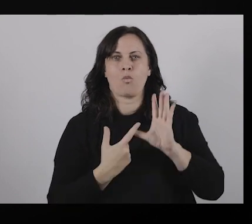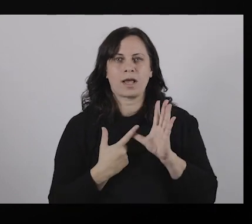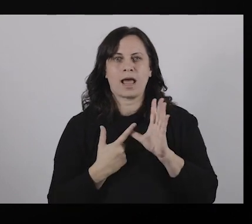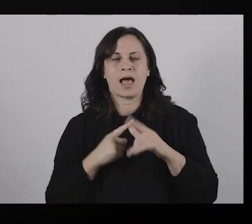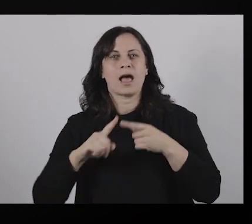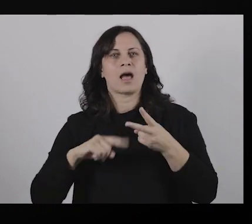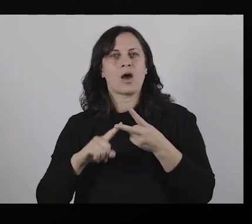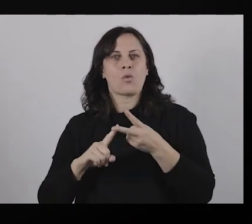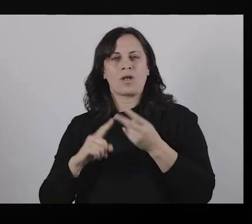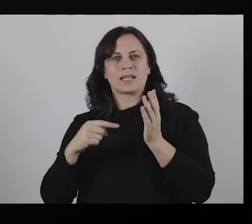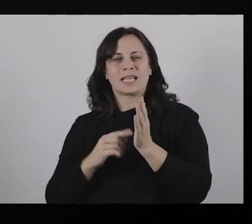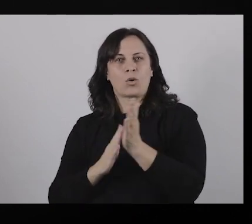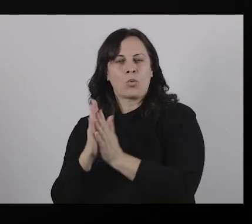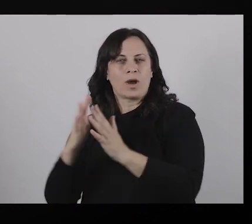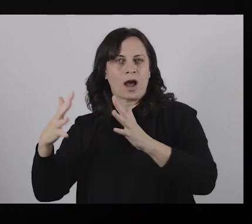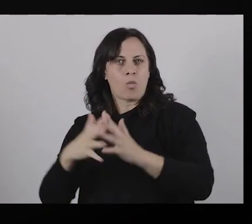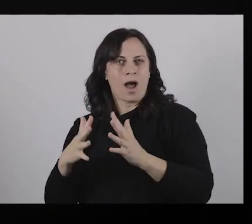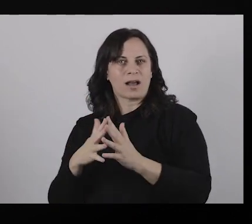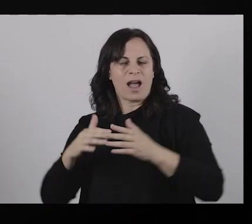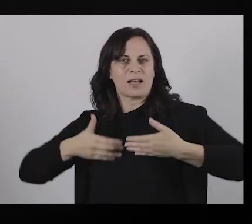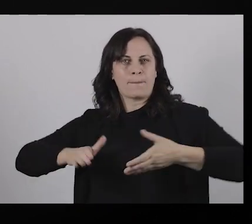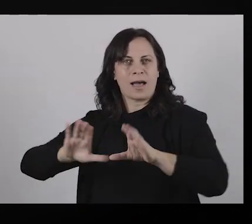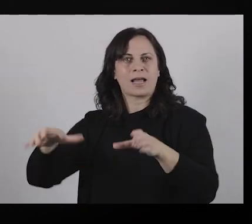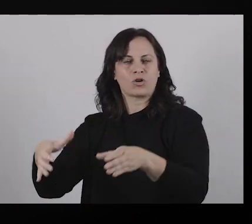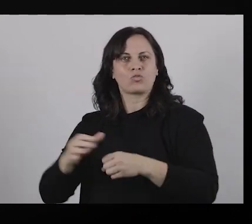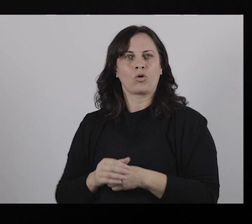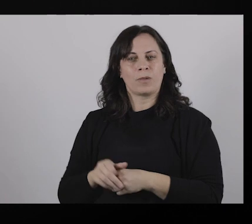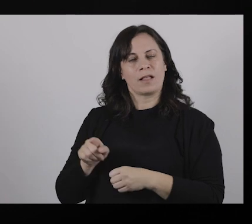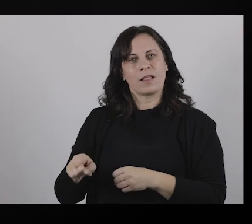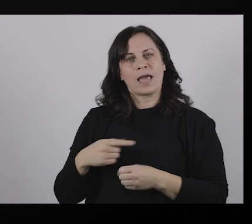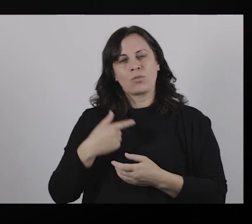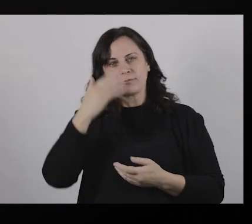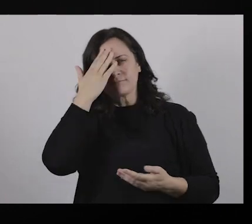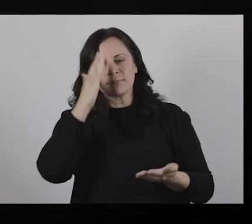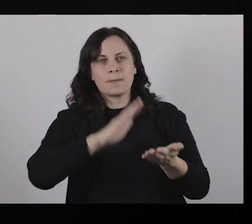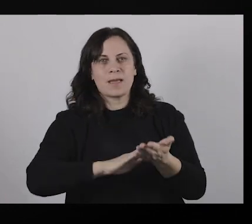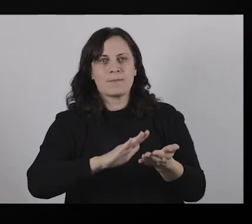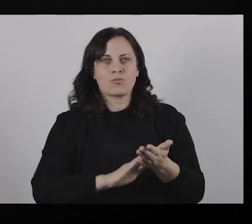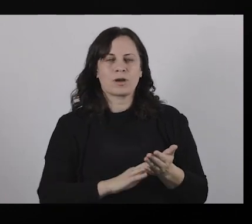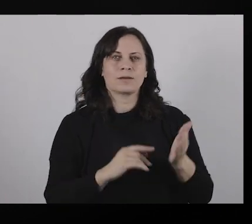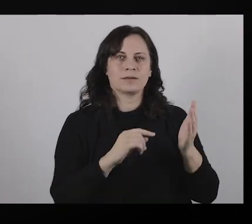with the Australian-based group Te Huinga Waka, we dedicated that performance programme